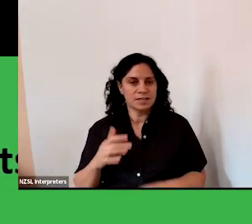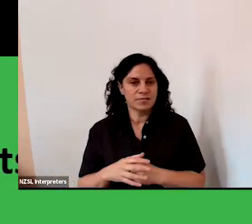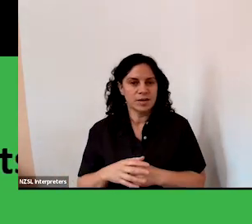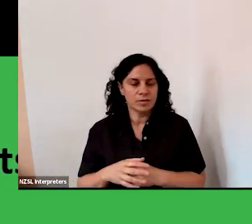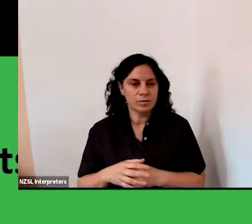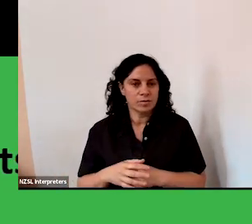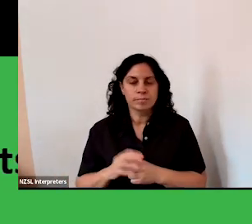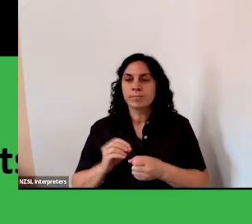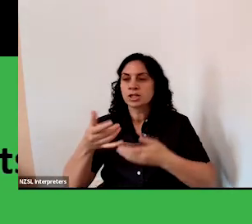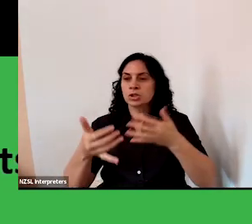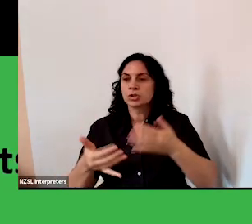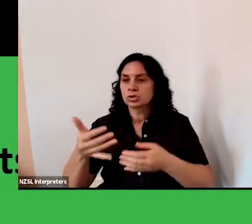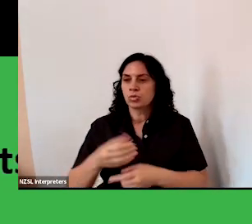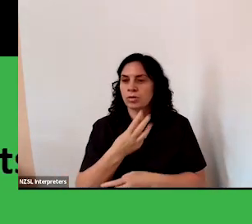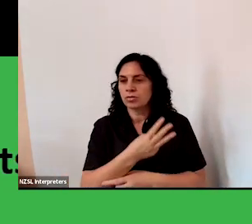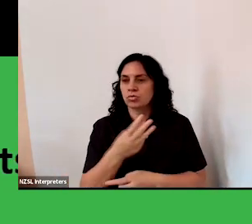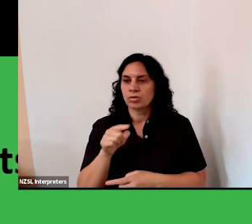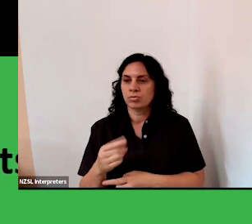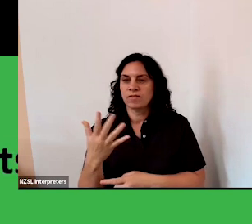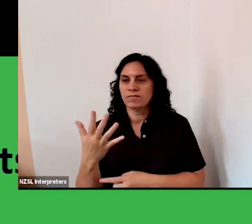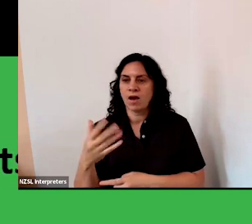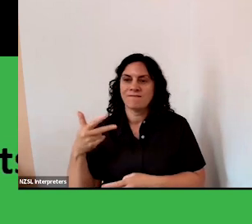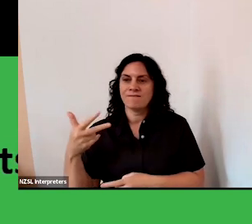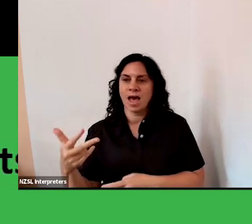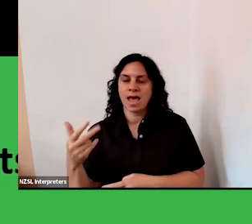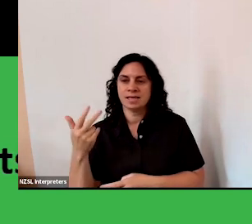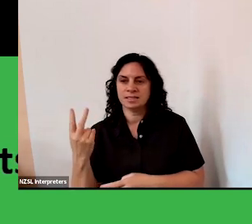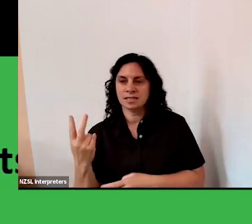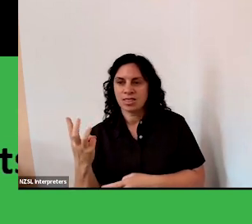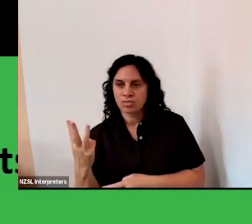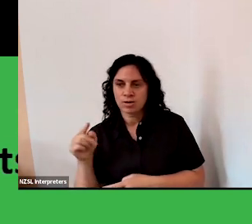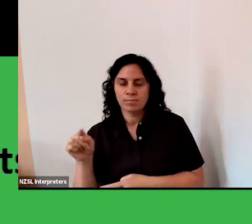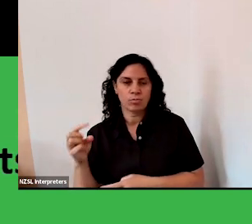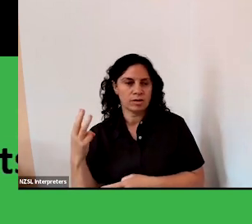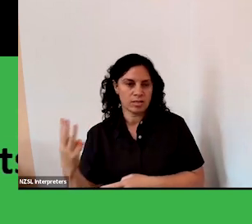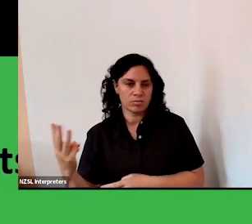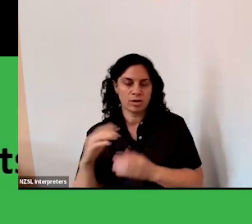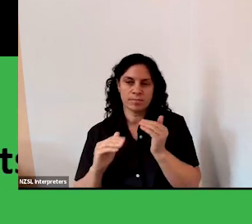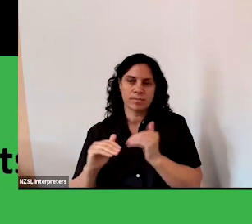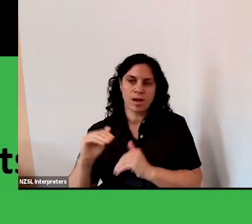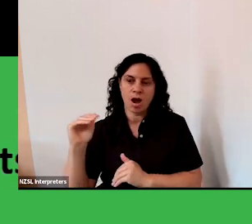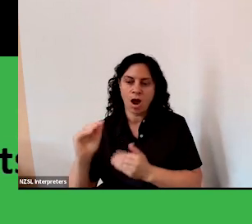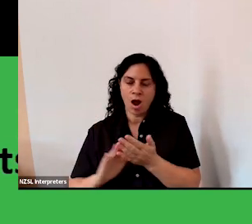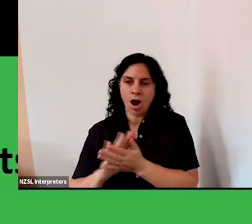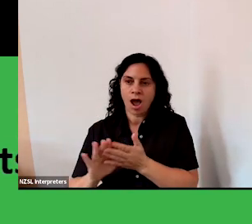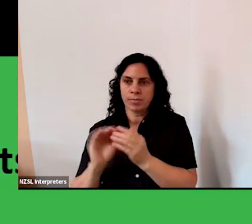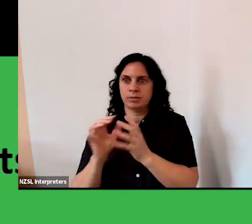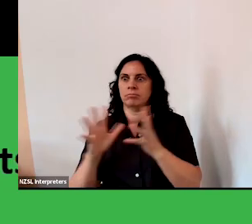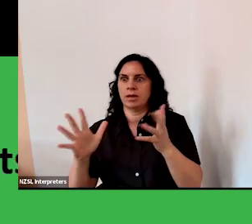between 33.5 and 83.3 with again higher scores indicating greater anxiety symptoms.